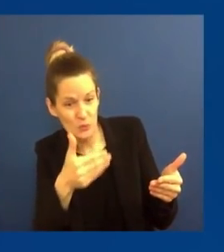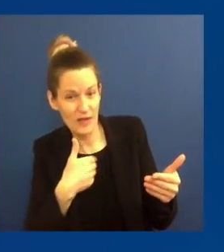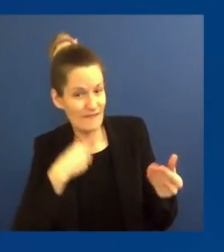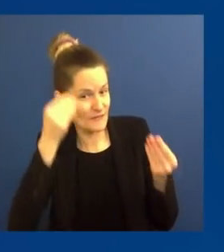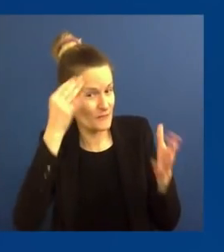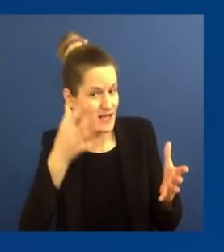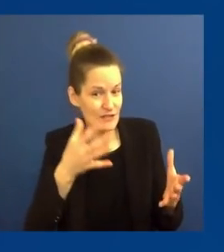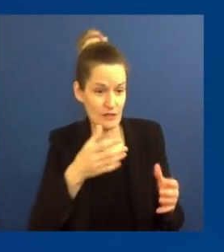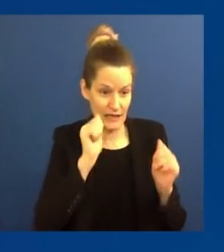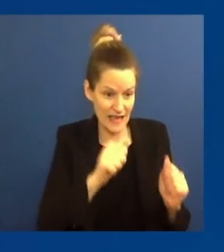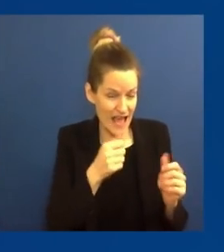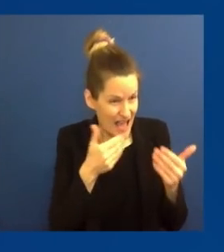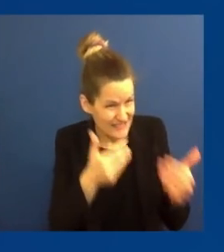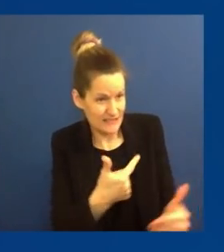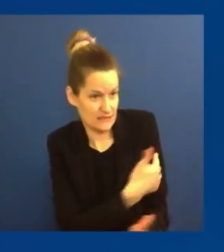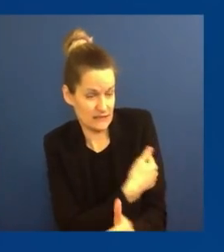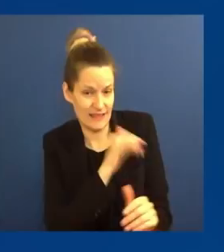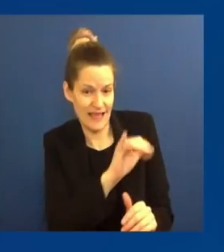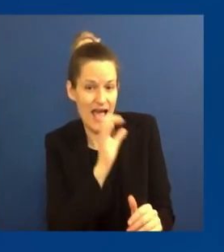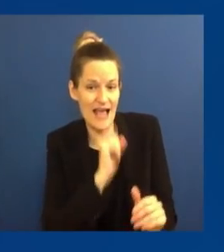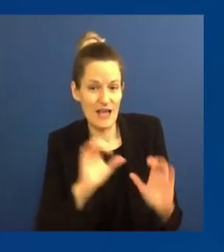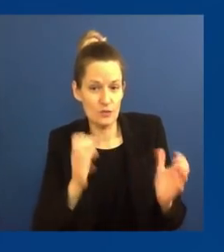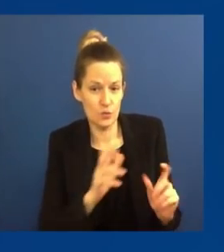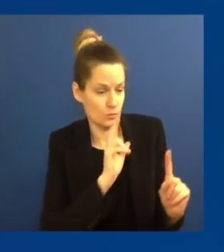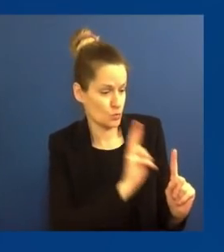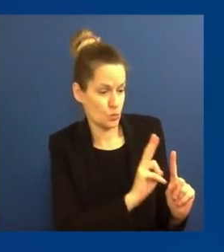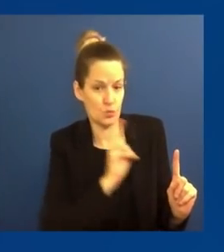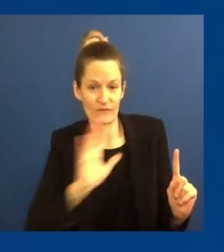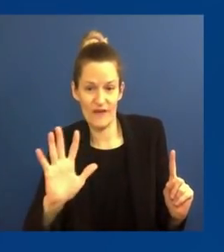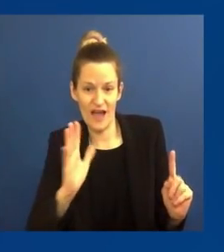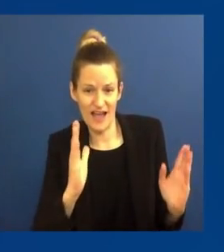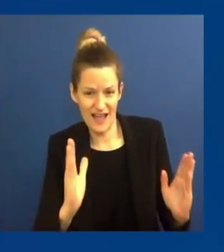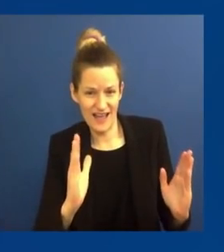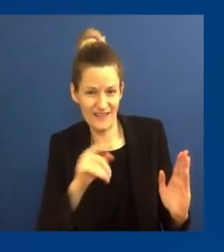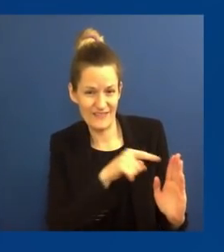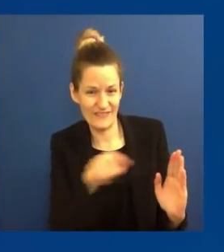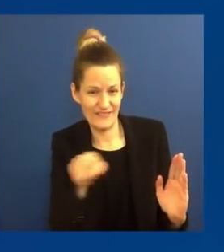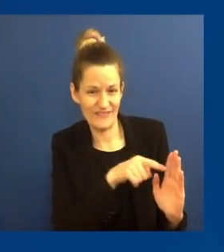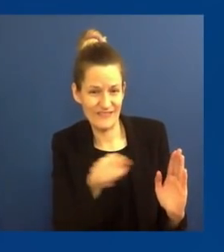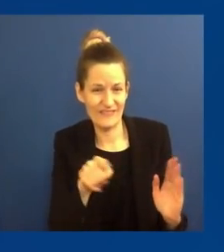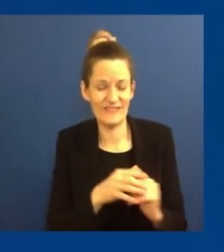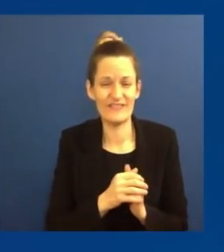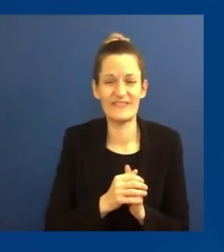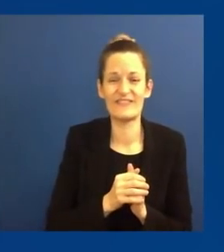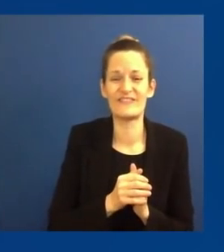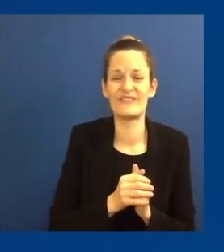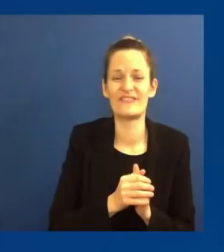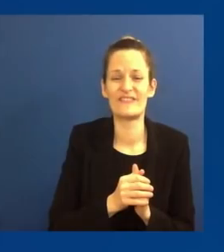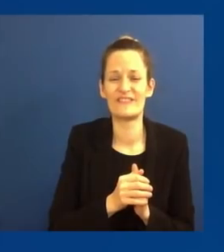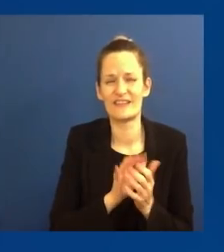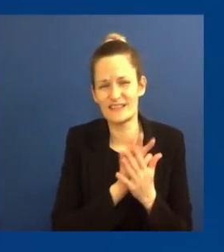about what the data will look like and take into account regarding Omicron being the predominant variant now.